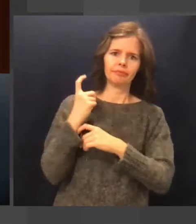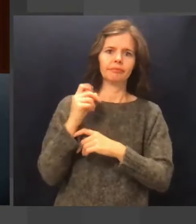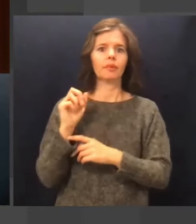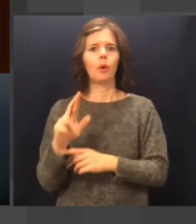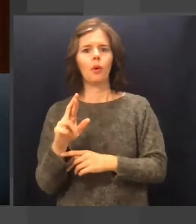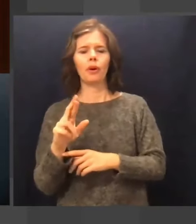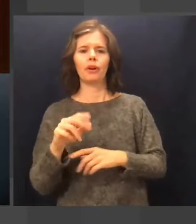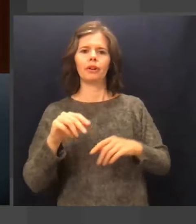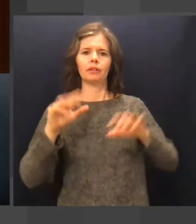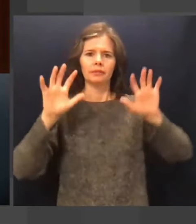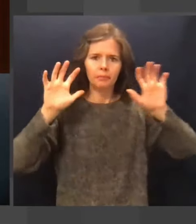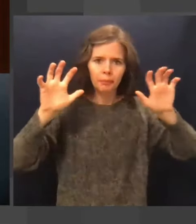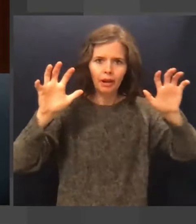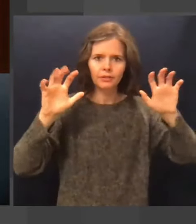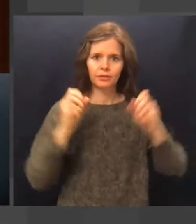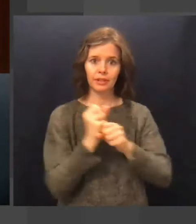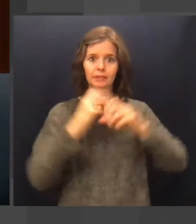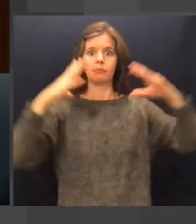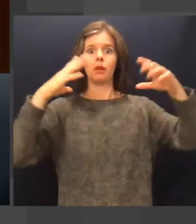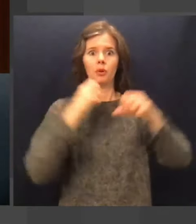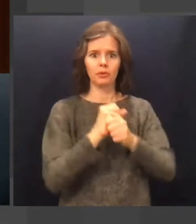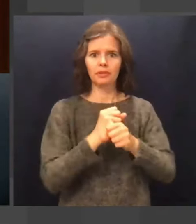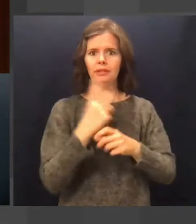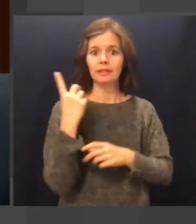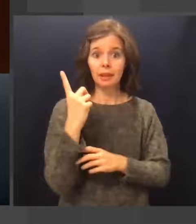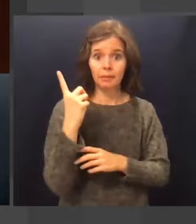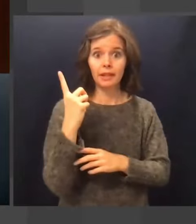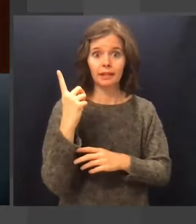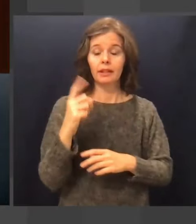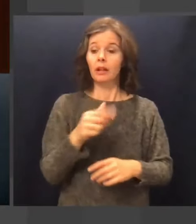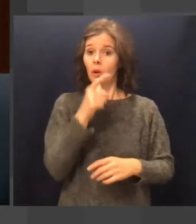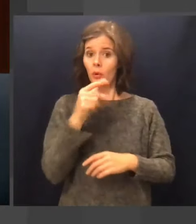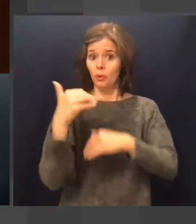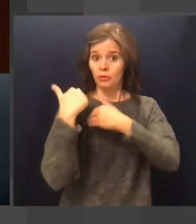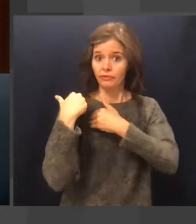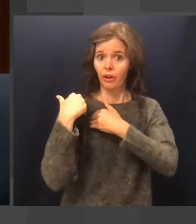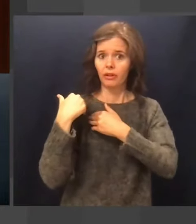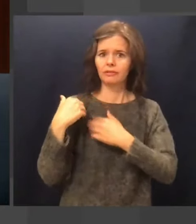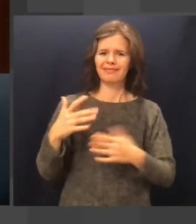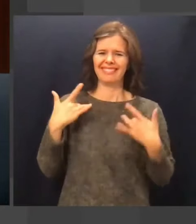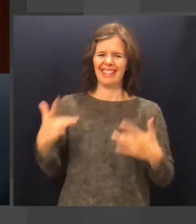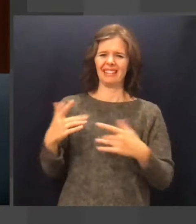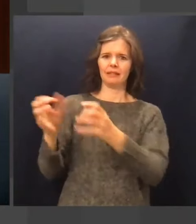CREEPER EXPLODES. SO WHEN SOMETHING BAD HAPPENS WE